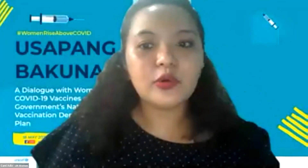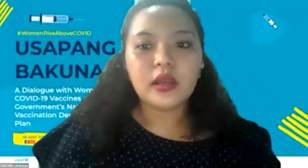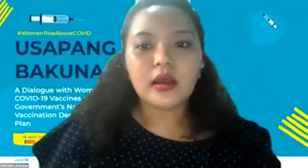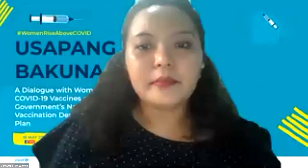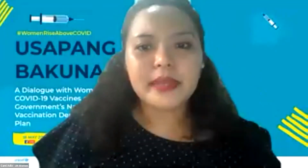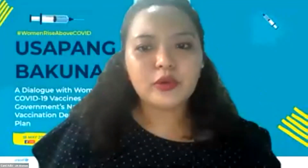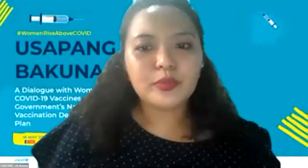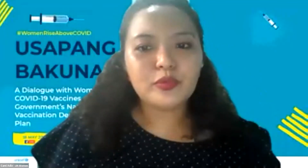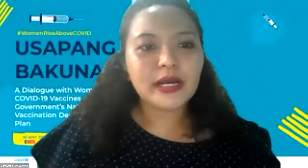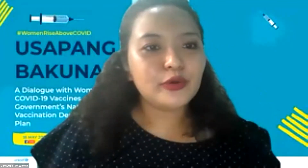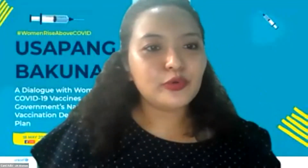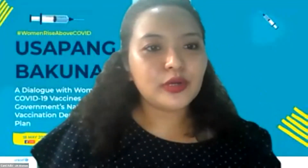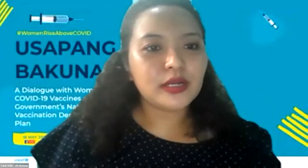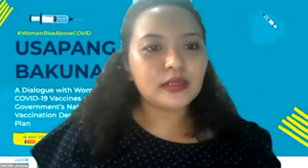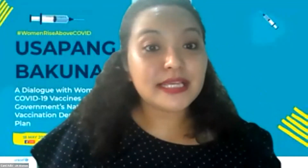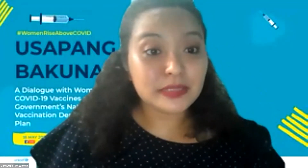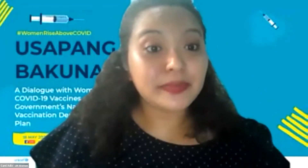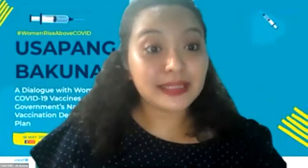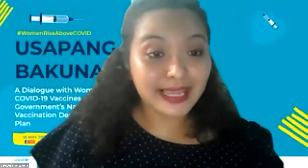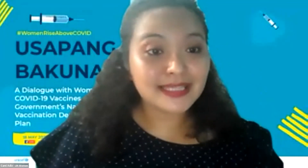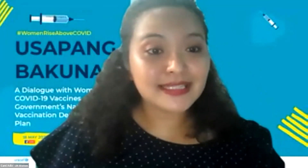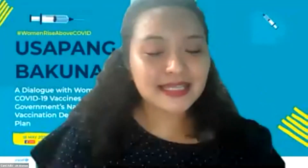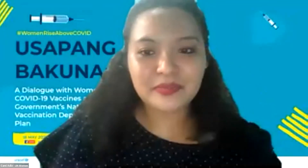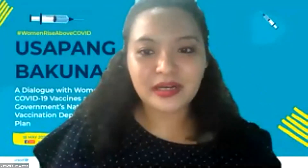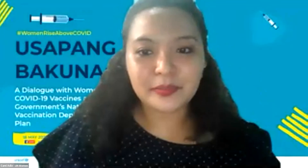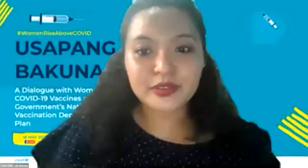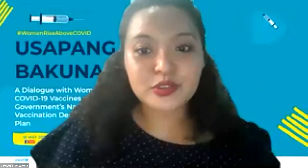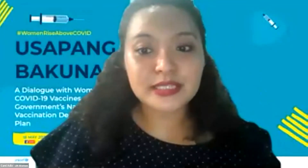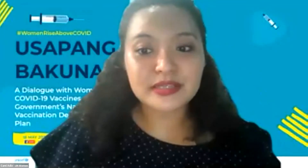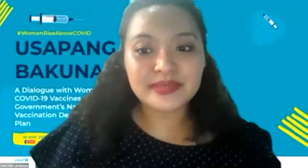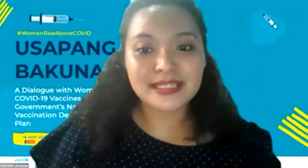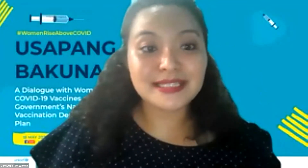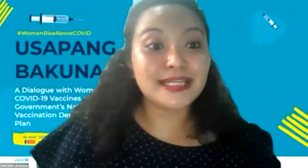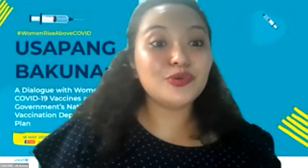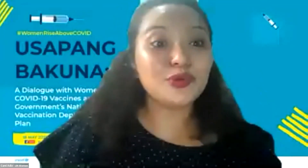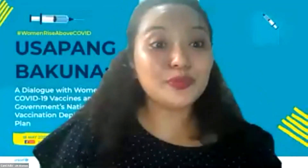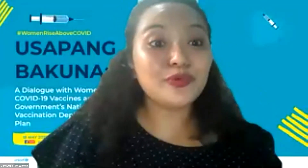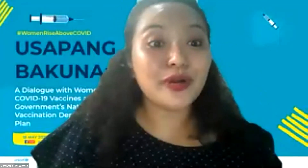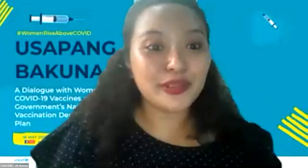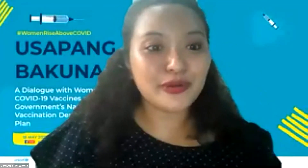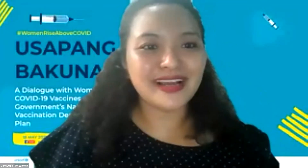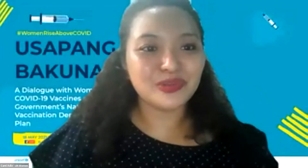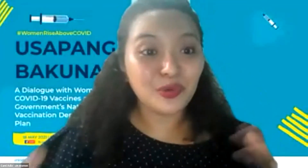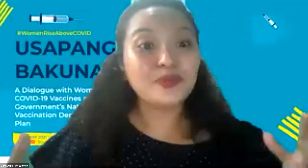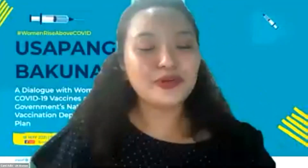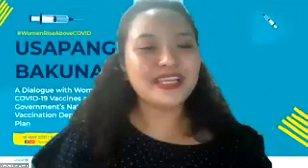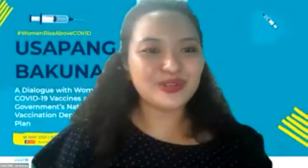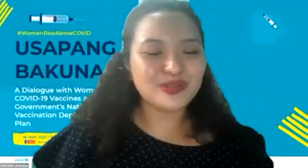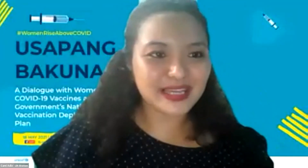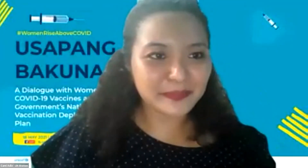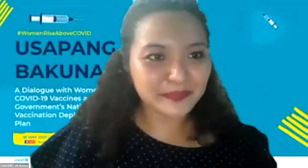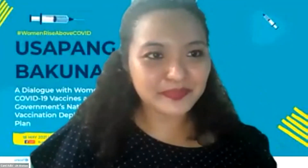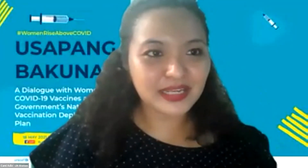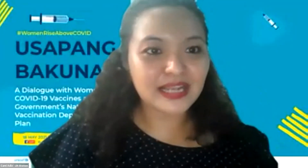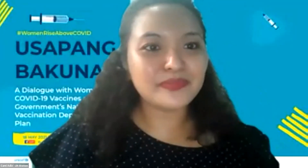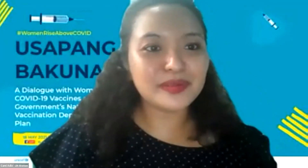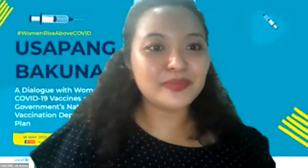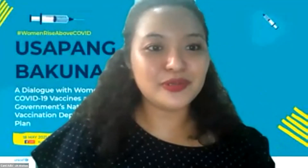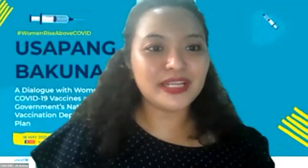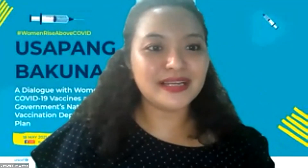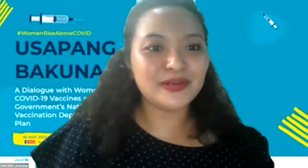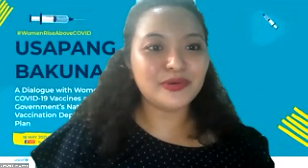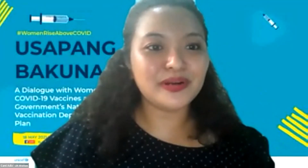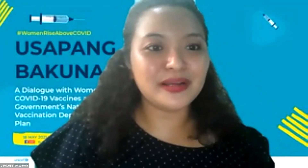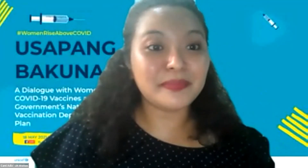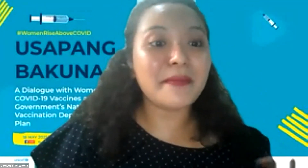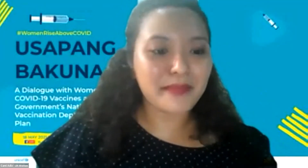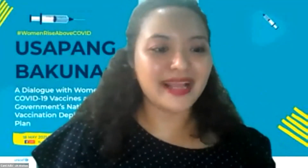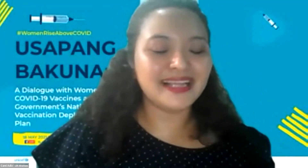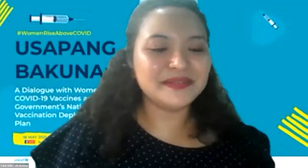So do you have anything to say to our persons with disability who are watching now about their doubts and fears?